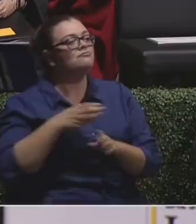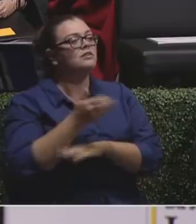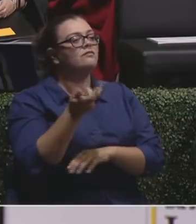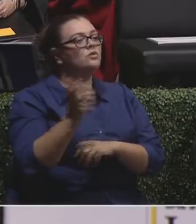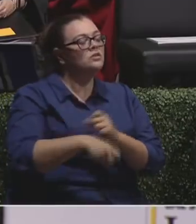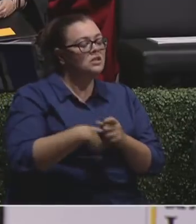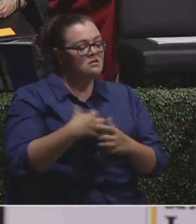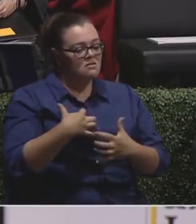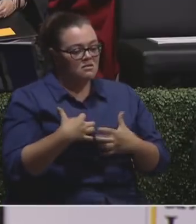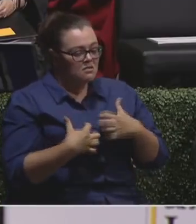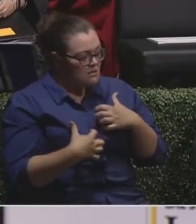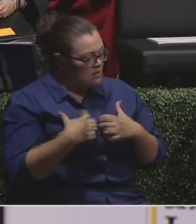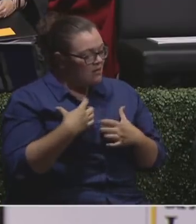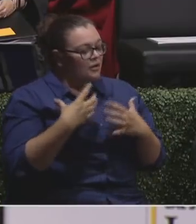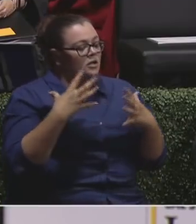EXTREMES!